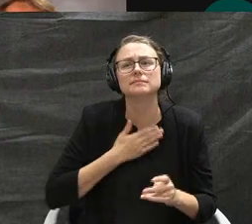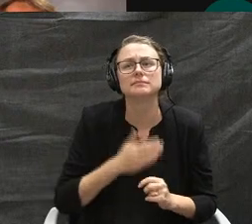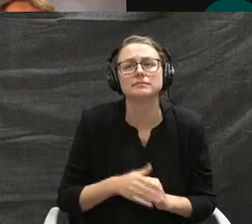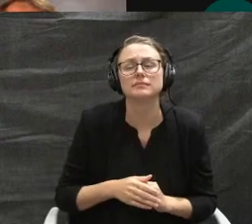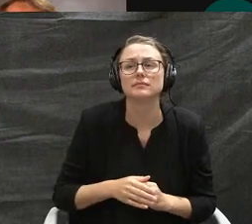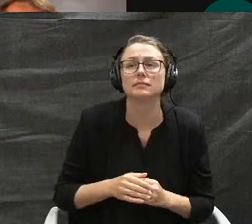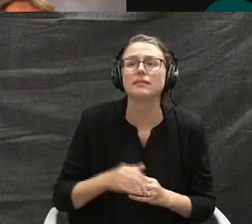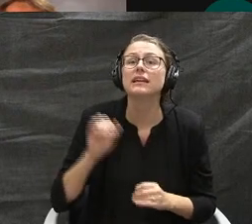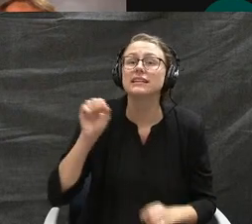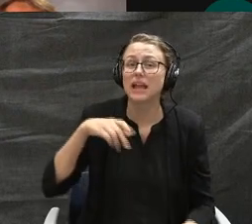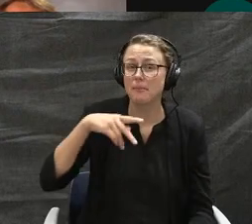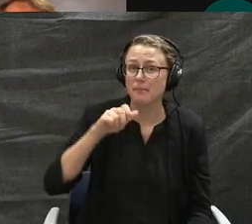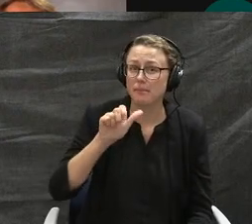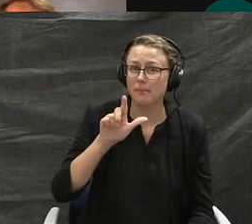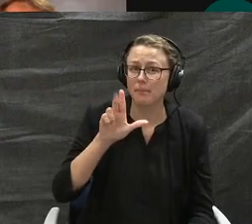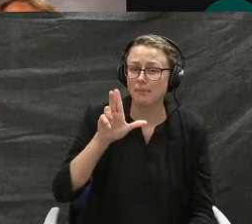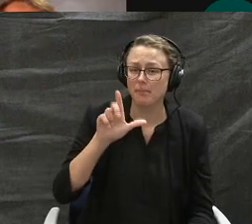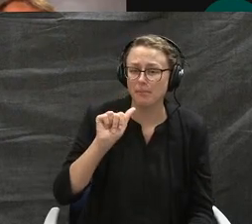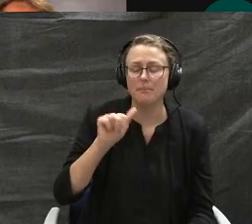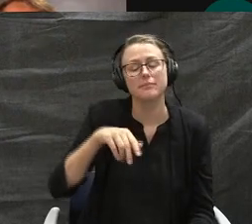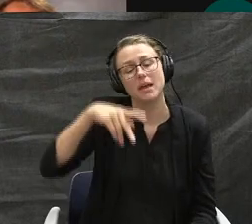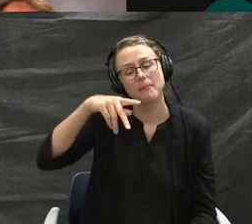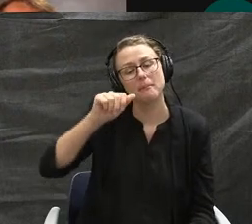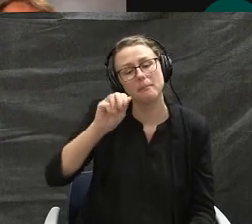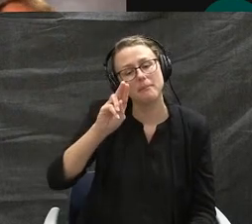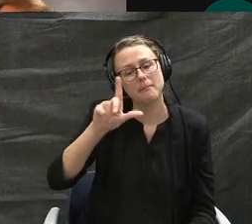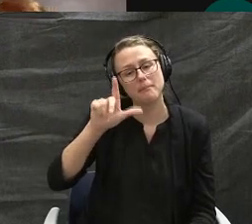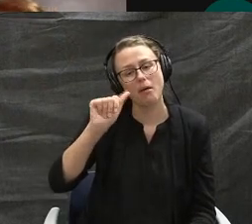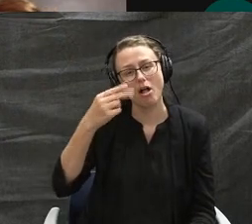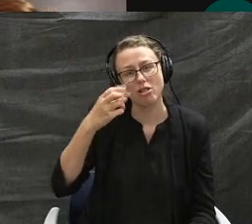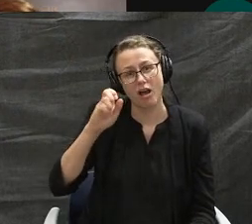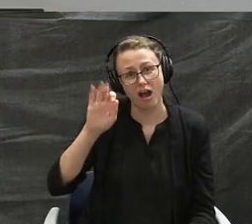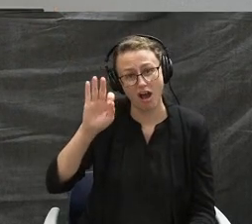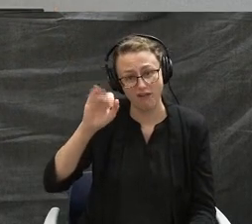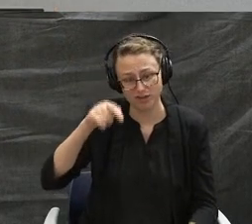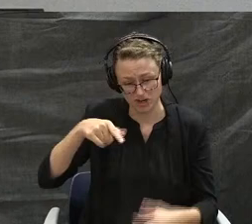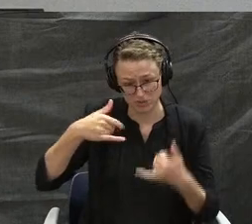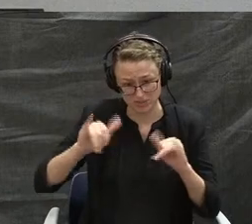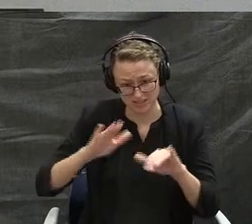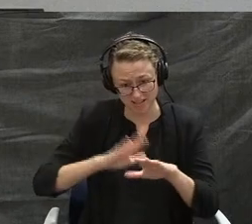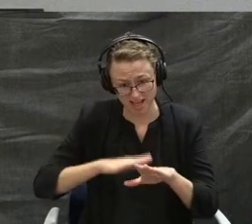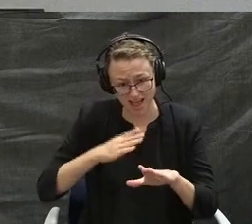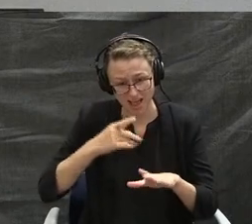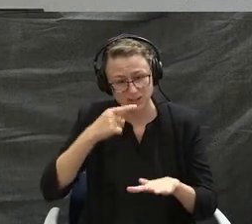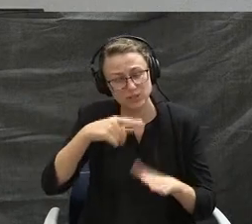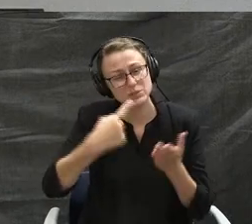She is followed you. You went over that earlier, but would you go over it again?